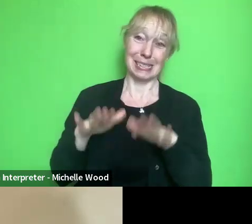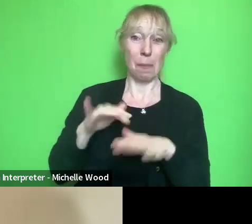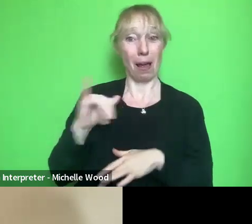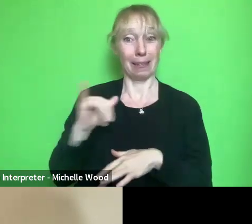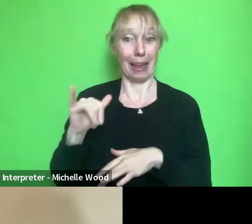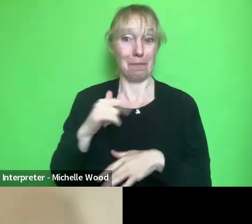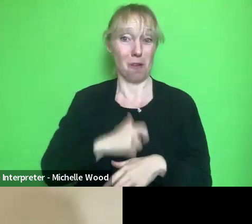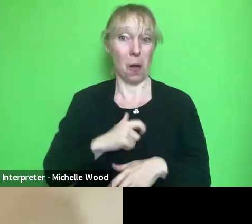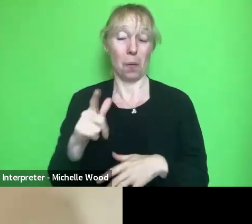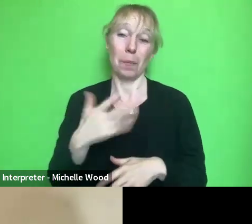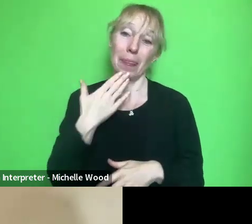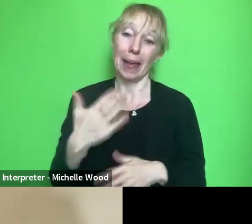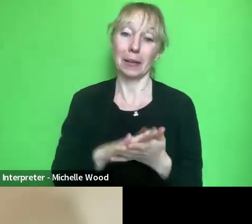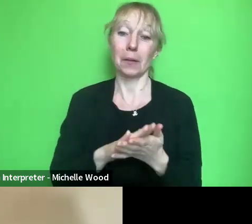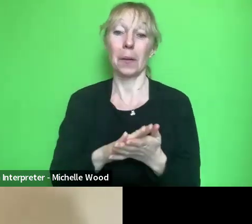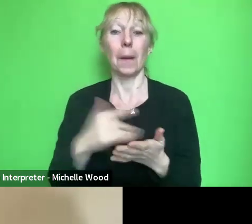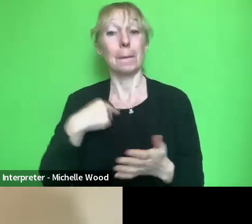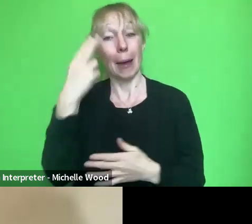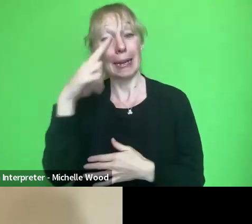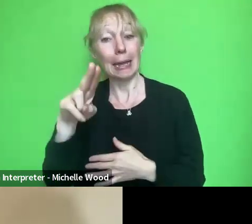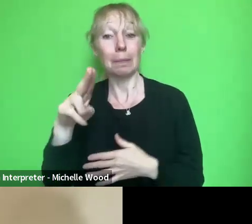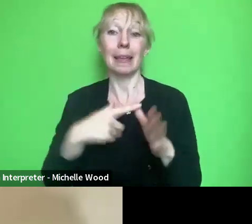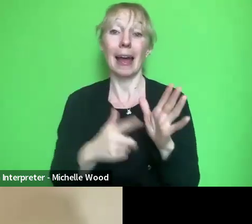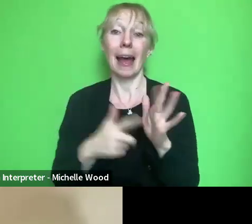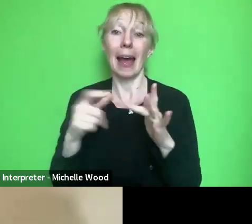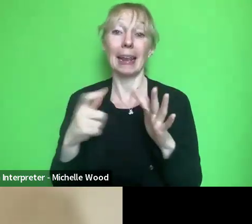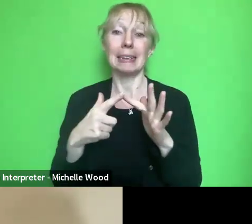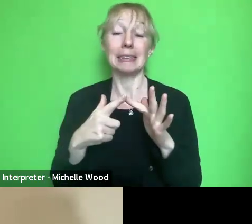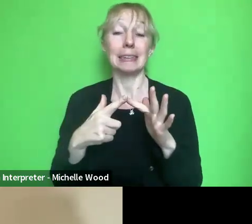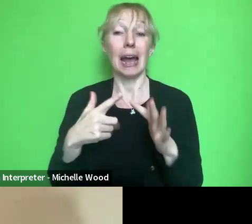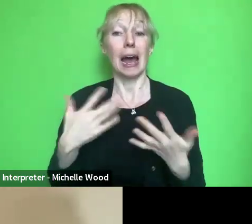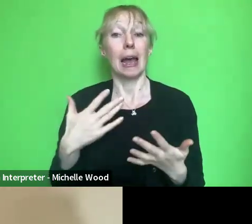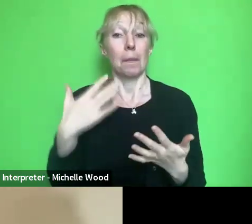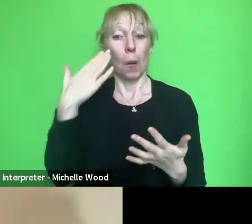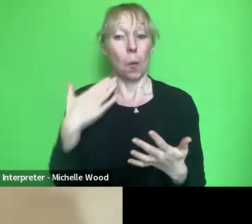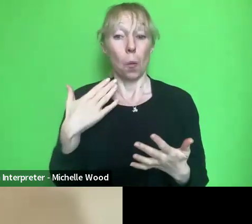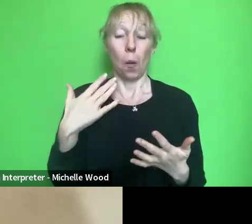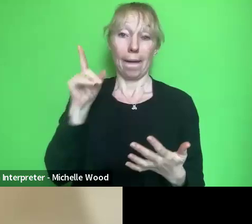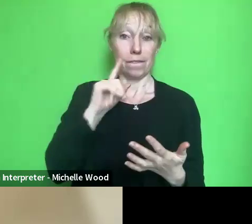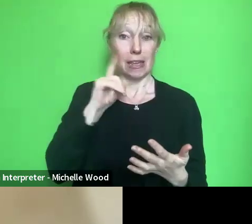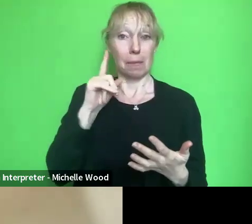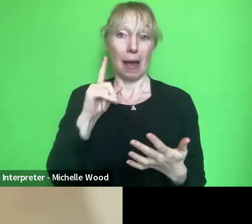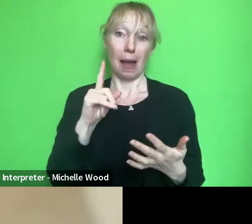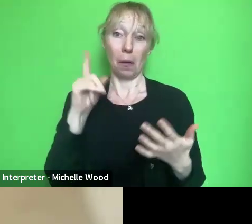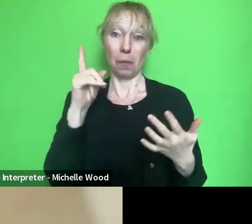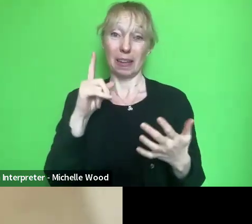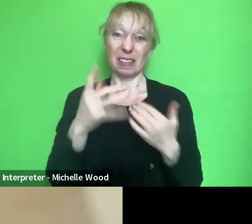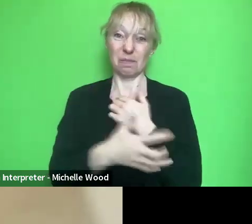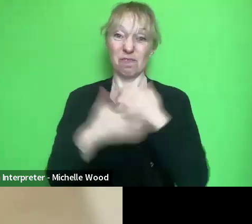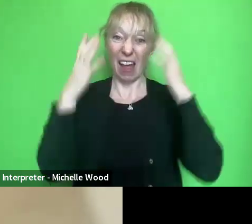For accessibility reasons, my name's Alice. I'm a... white female with sort of bouncy brown hair tied up in a ponytail and wearing a grayish